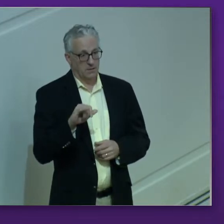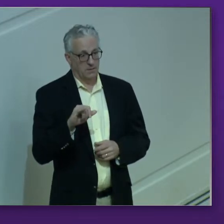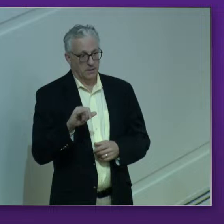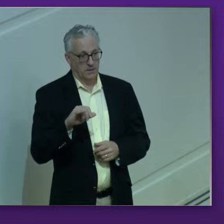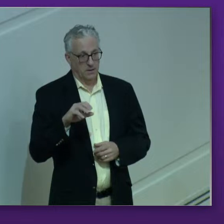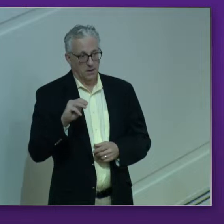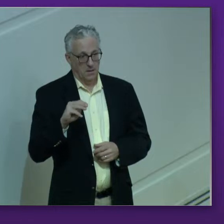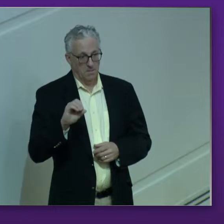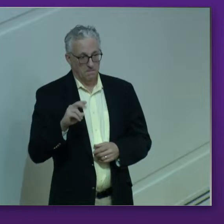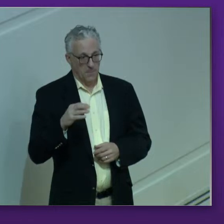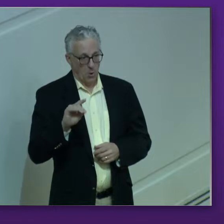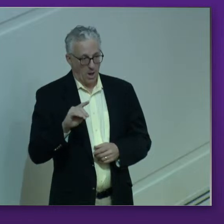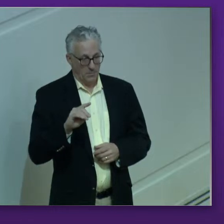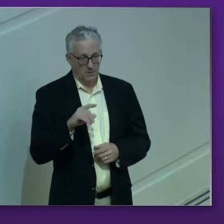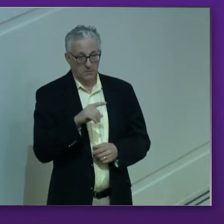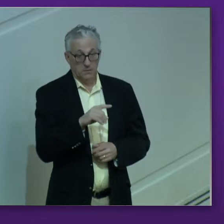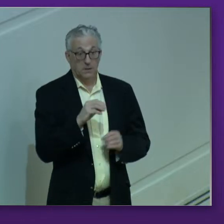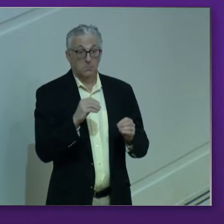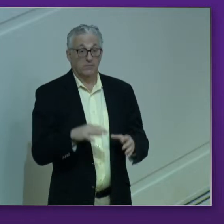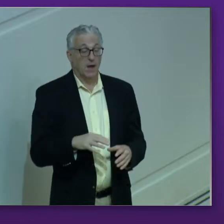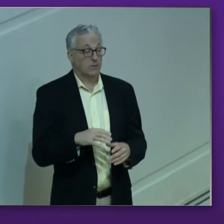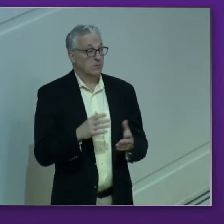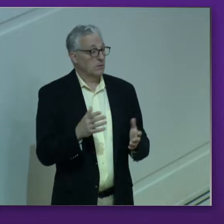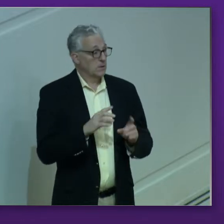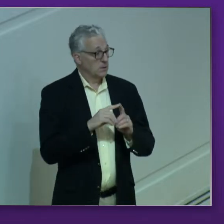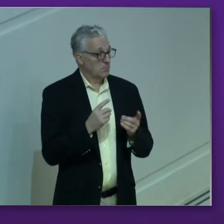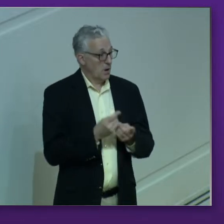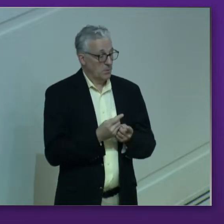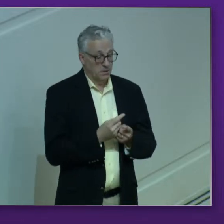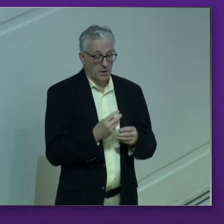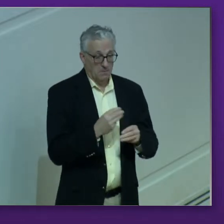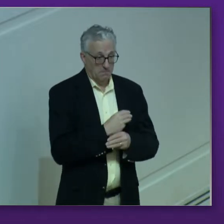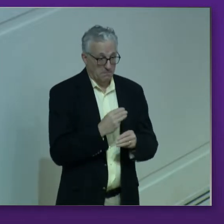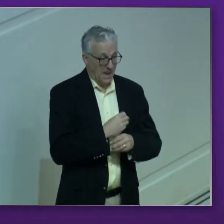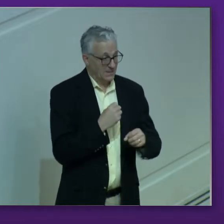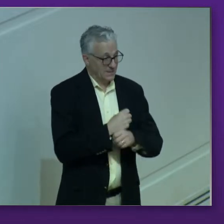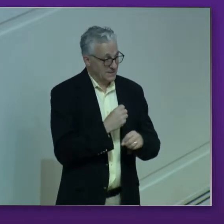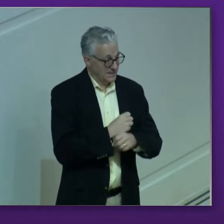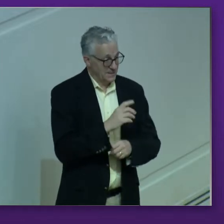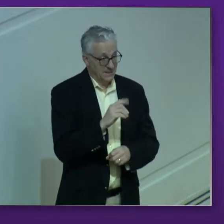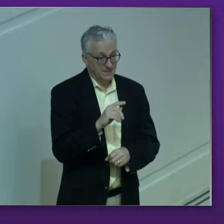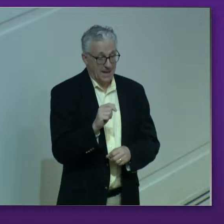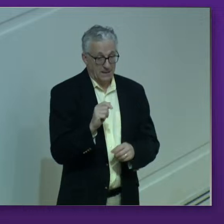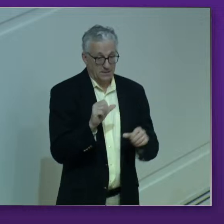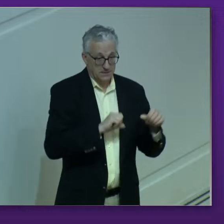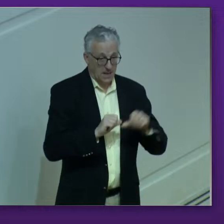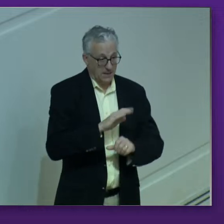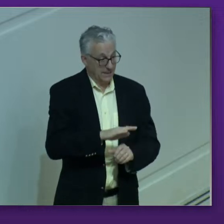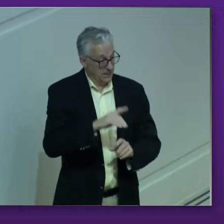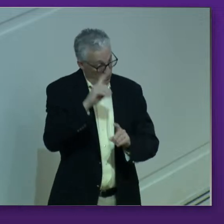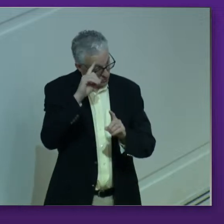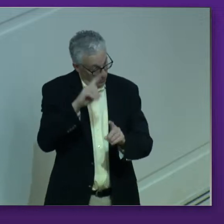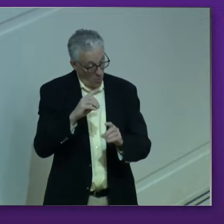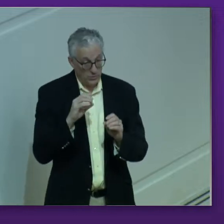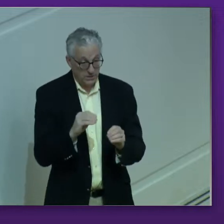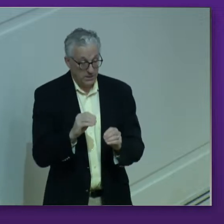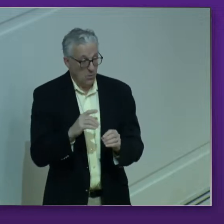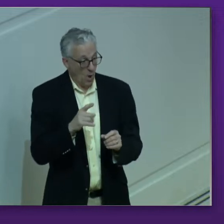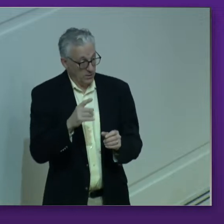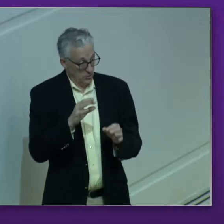PLEASE JOIN US HERE ON STAGE. DR. MOHAMMED IS A PROFESSOR IN